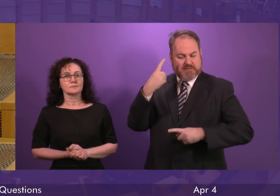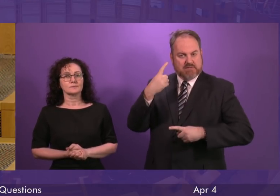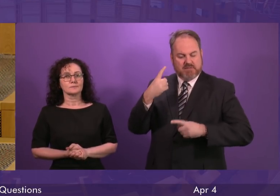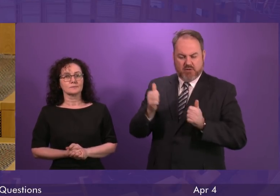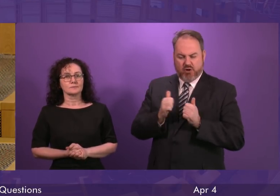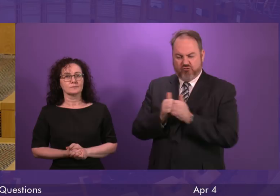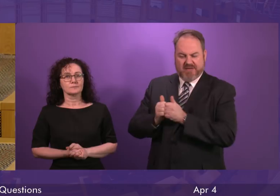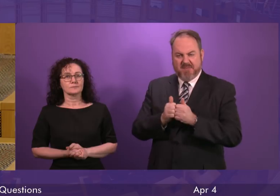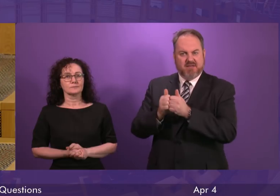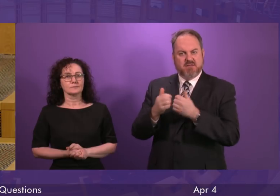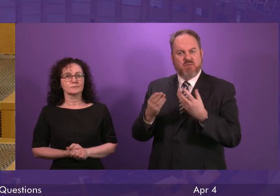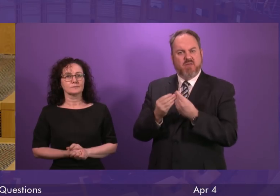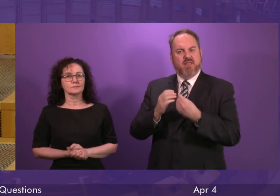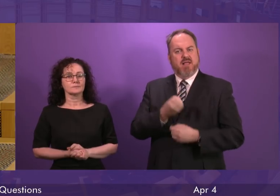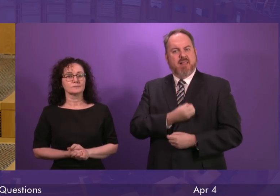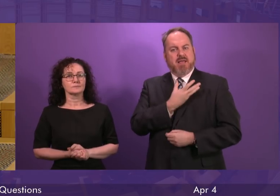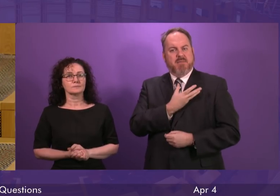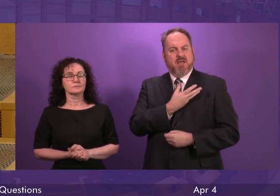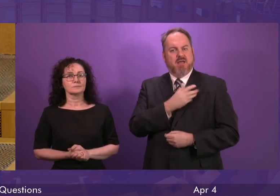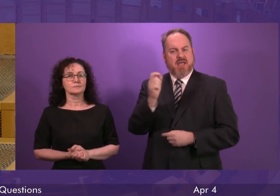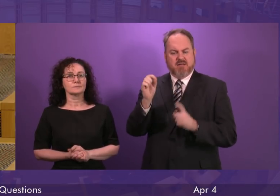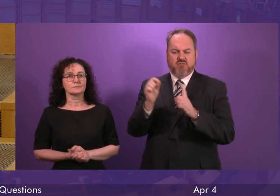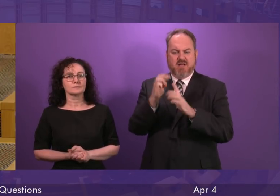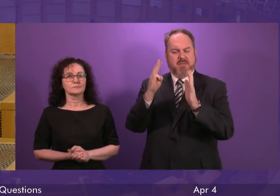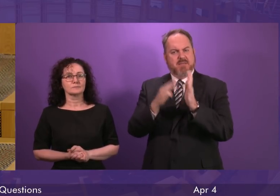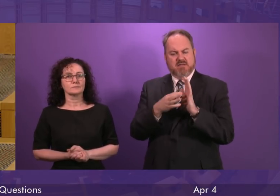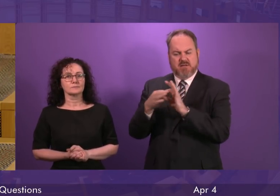agreement between the leader of the Labour Party and the Prime Minister. Given that such